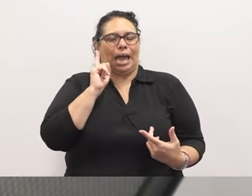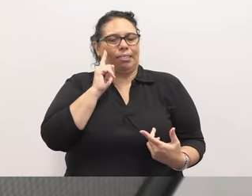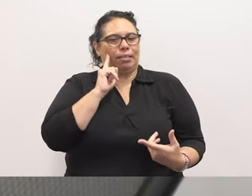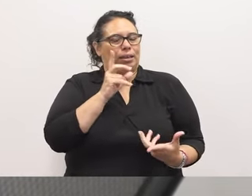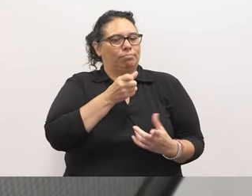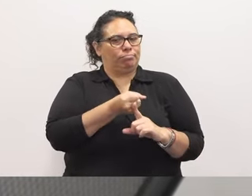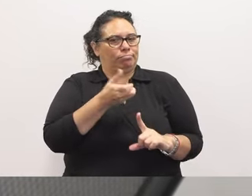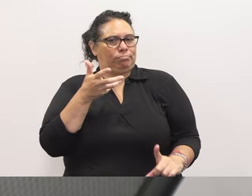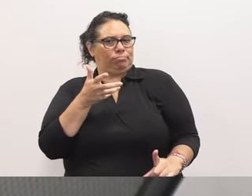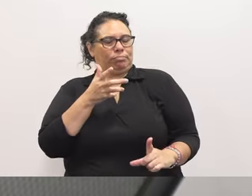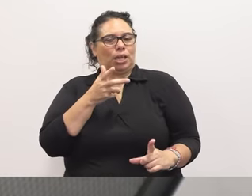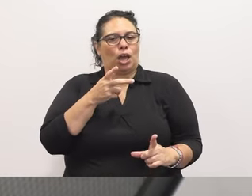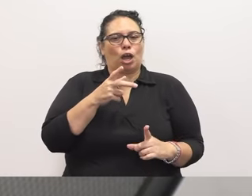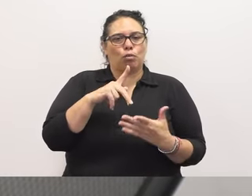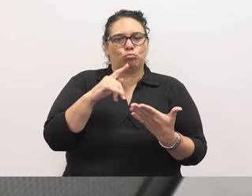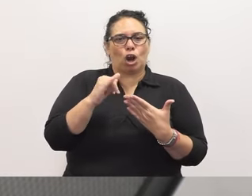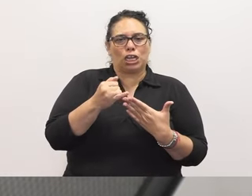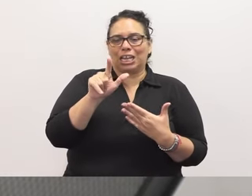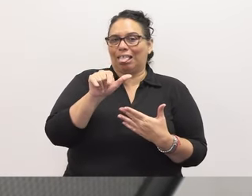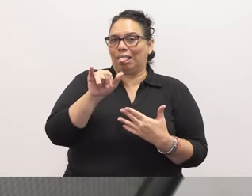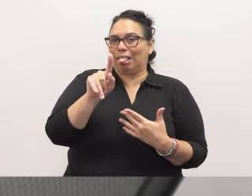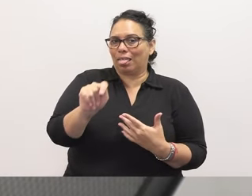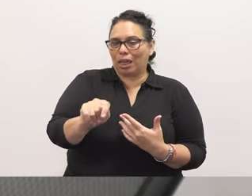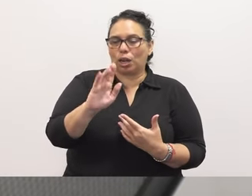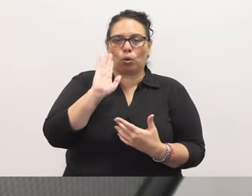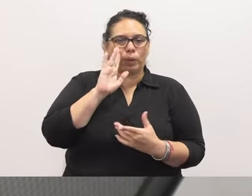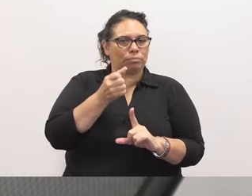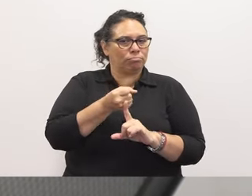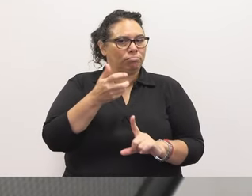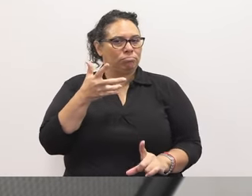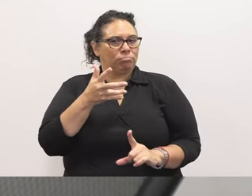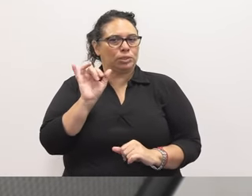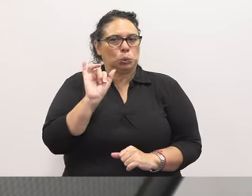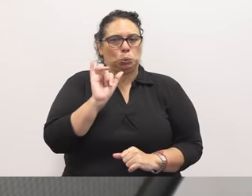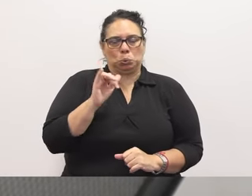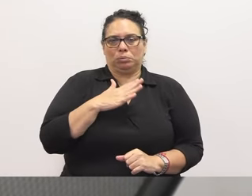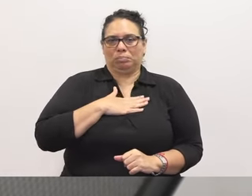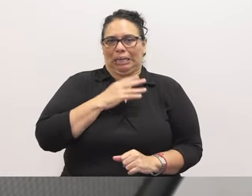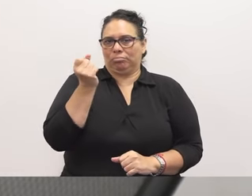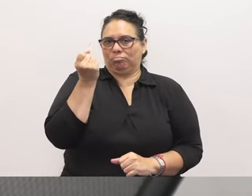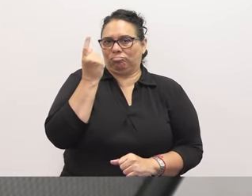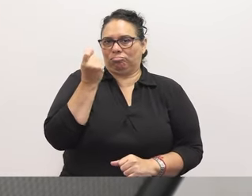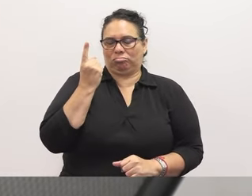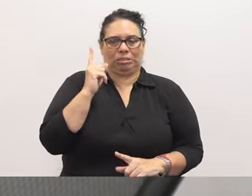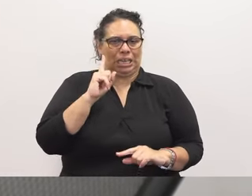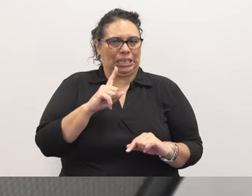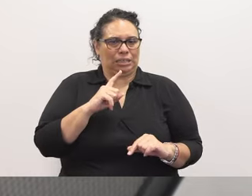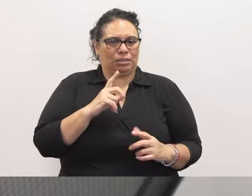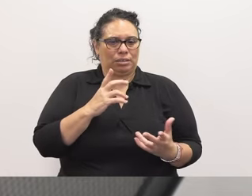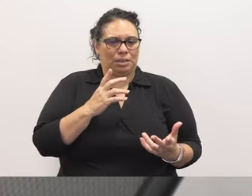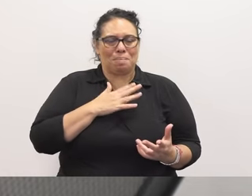and again, Project Lit is going to expand as well from what I'm to understand. And so I couldn't be more proud of that.